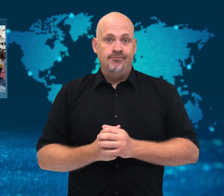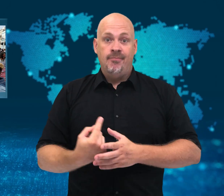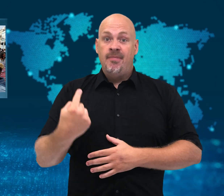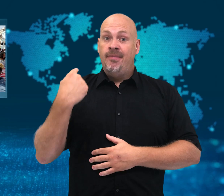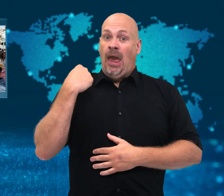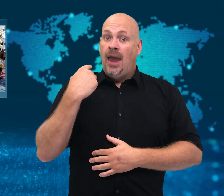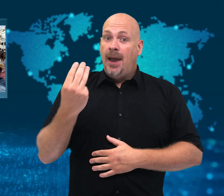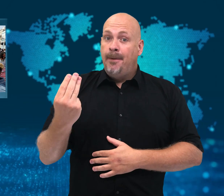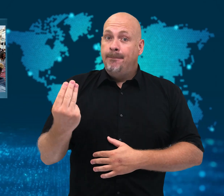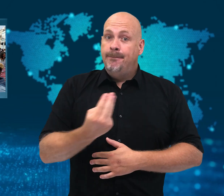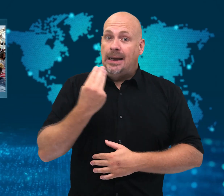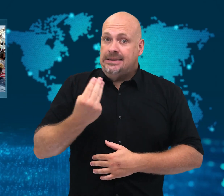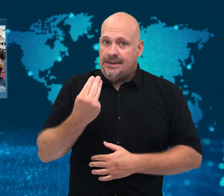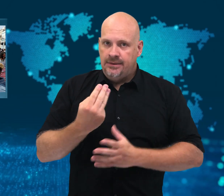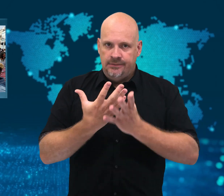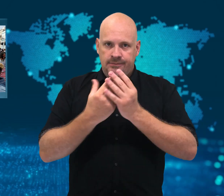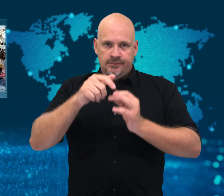On Monday,